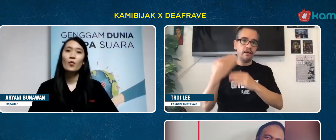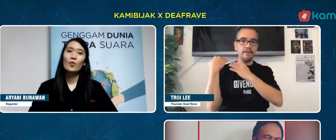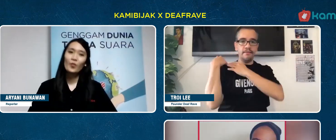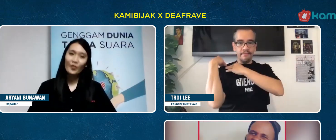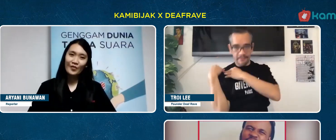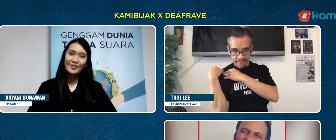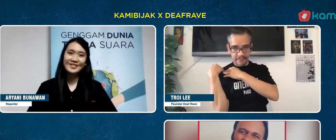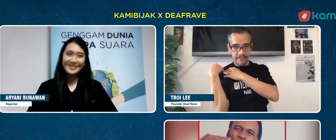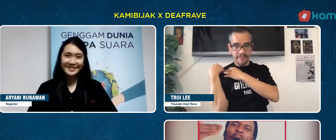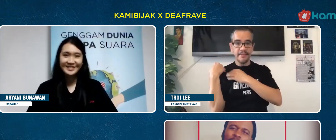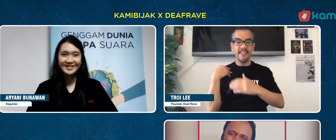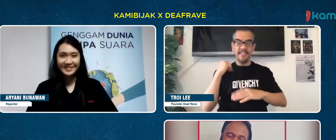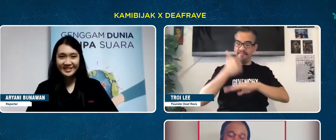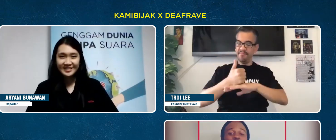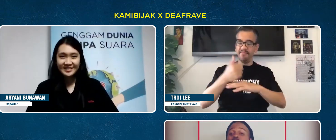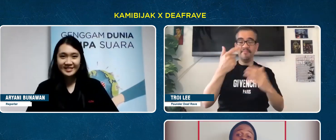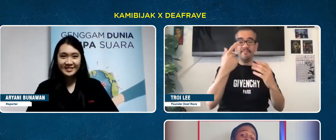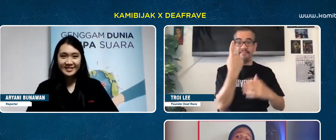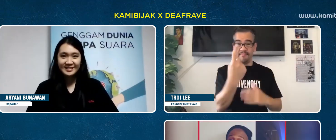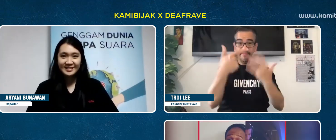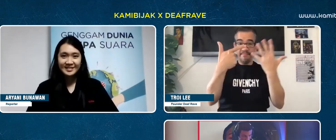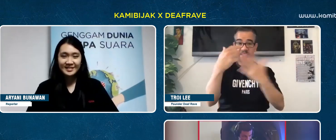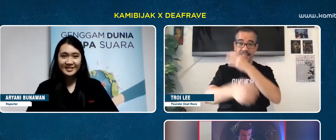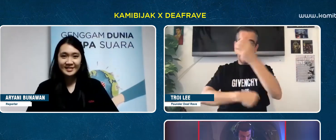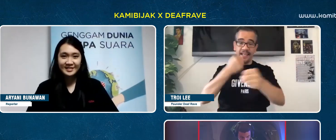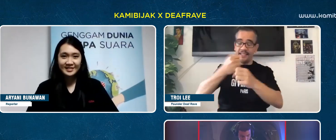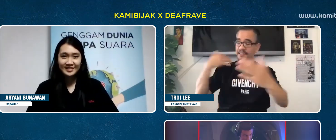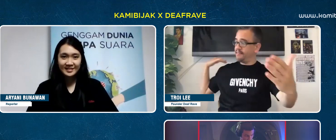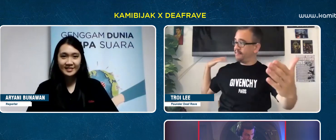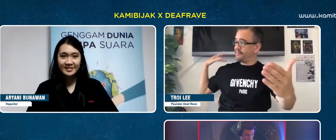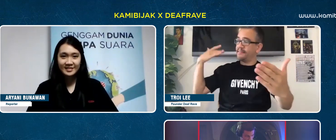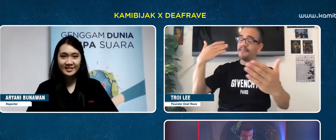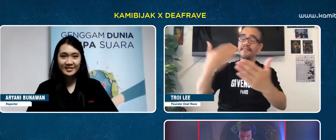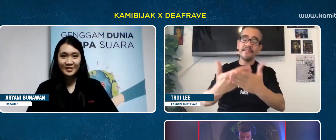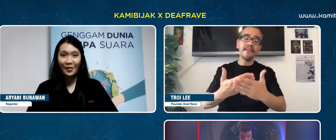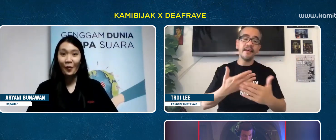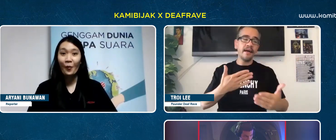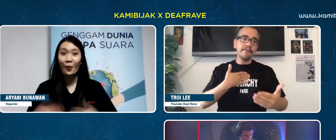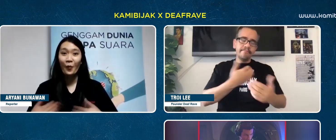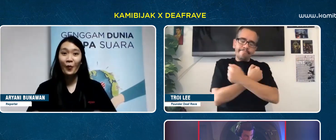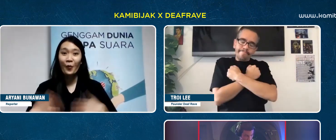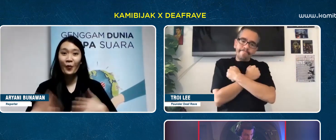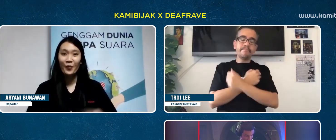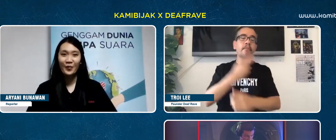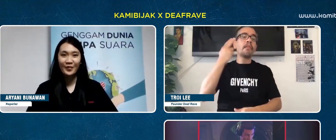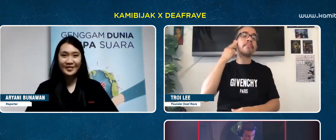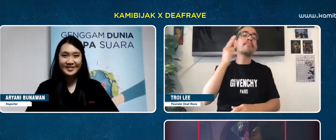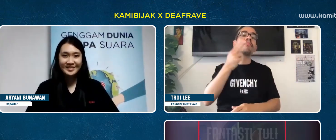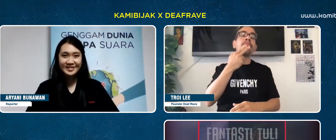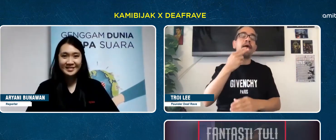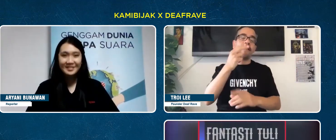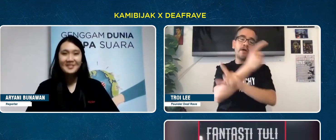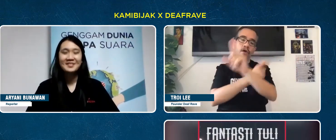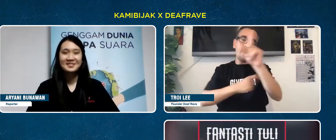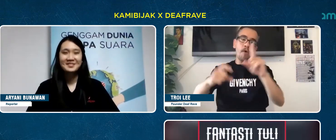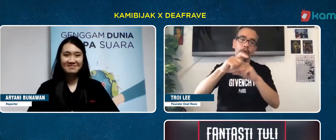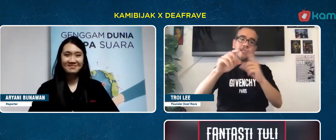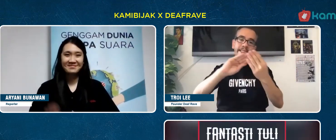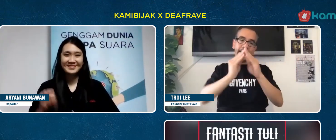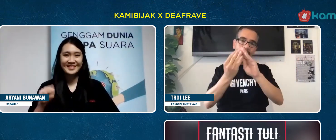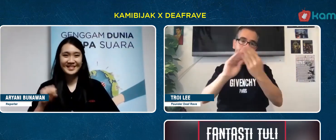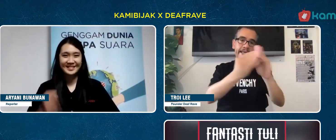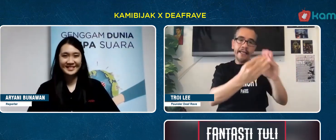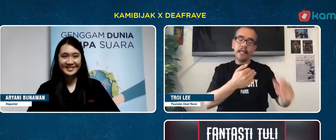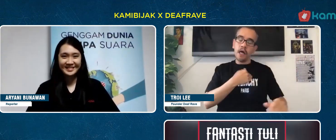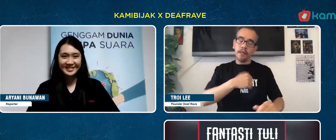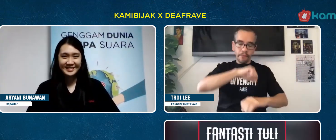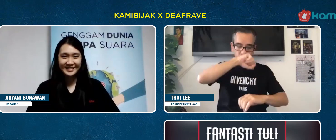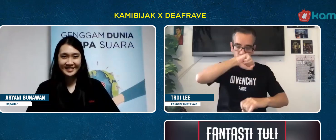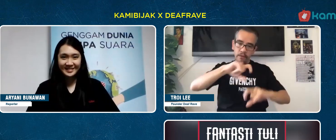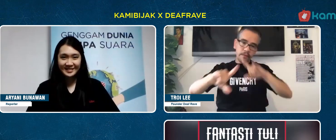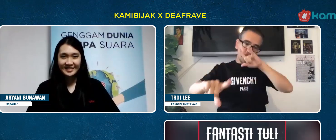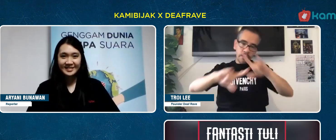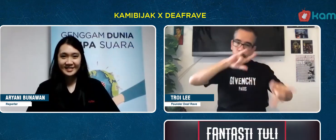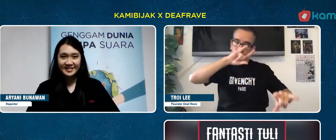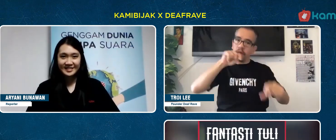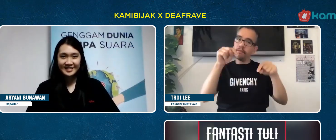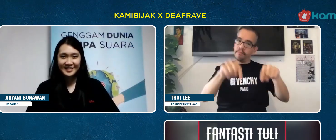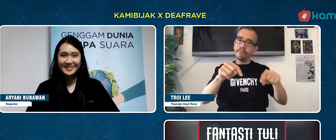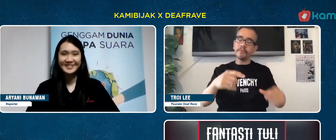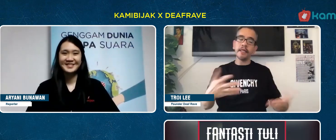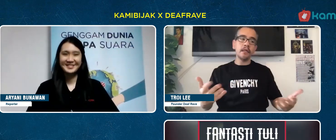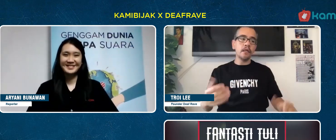It has been 17 years in and I really love all the Deaf community.